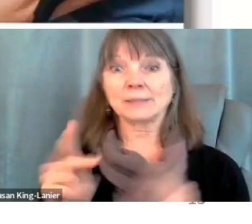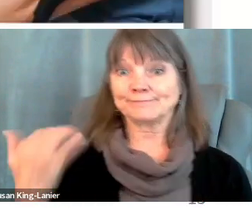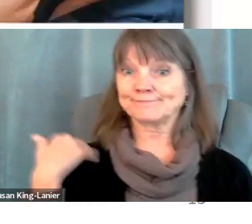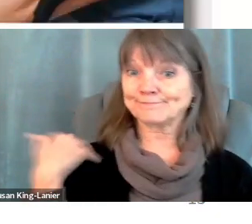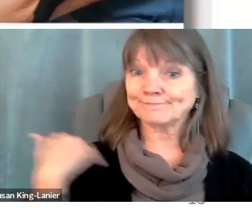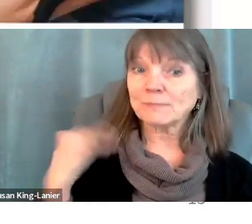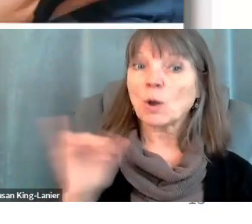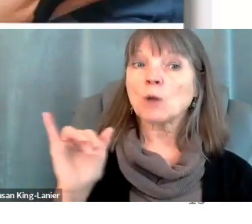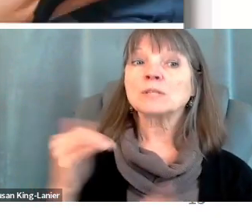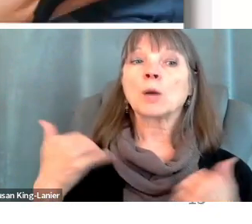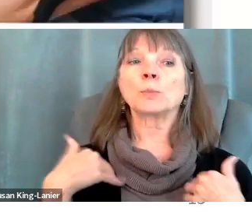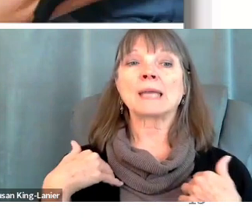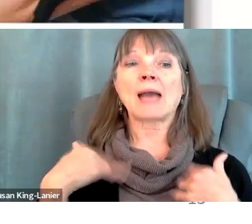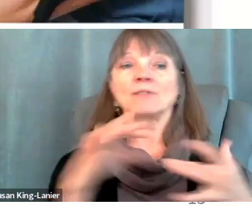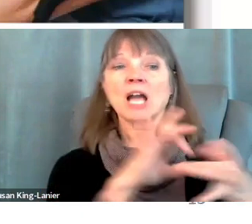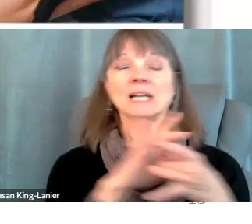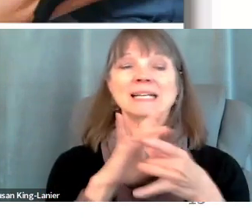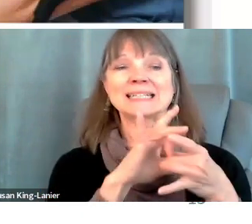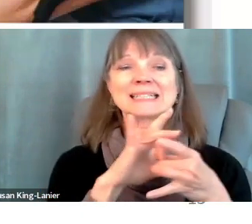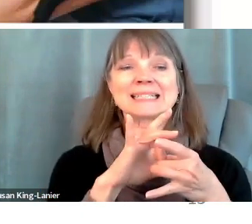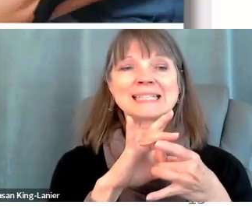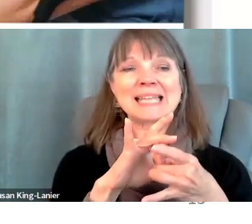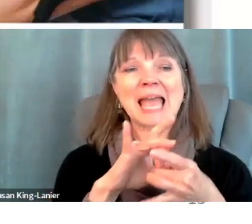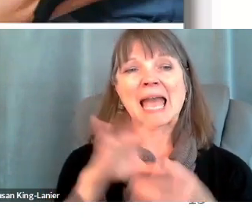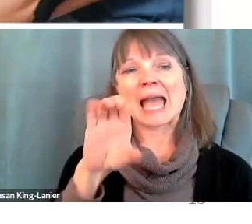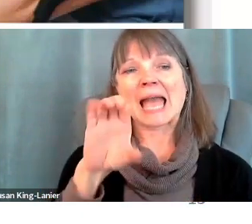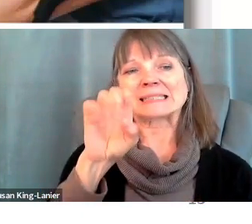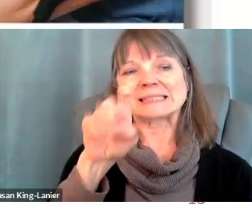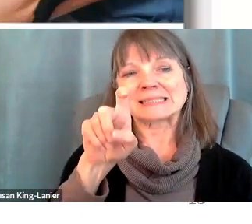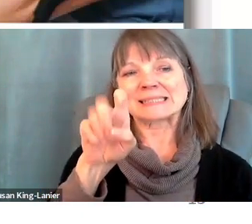OK. And just to remind you all as well, we do have Connectiones,